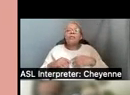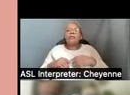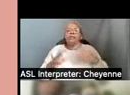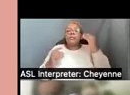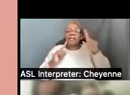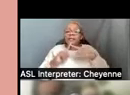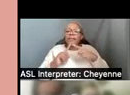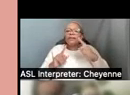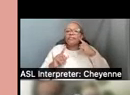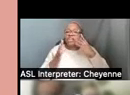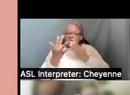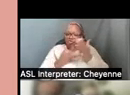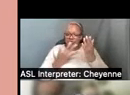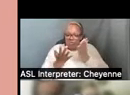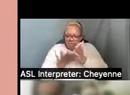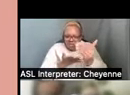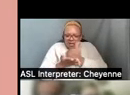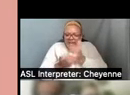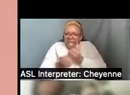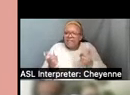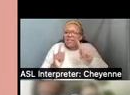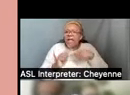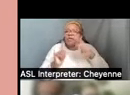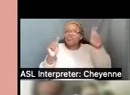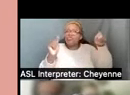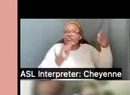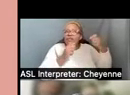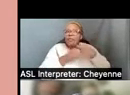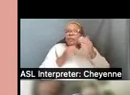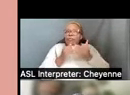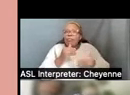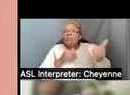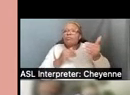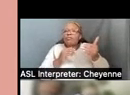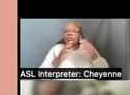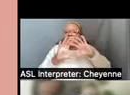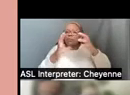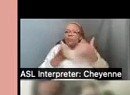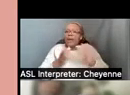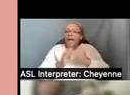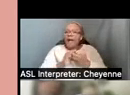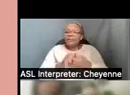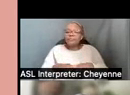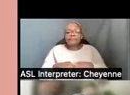how your film is going to move through the world. So, I will just put that there. It is a much bigger conversation.